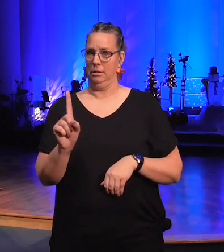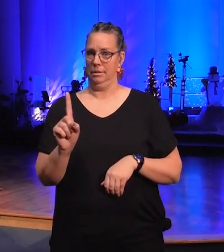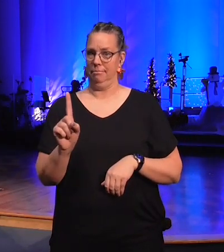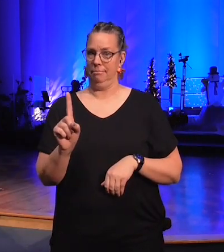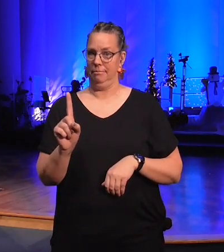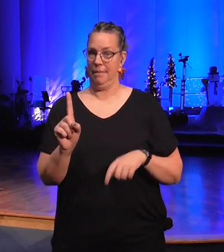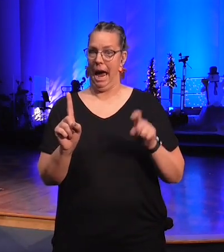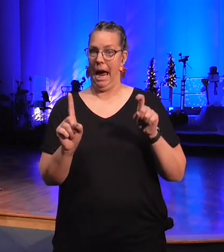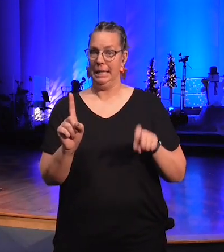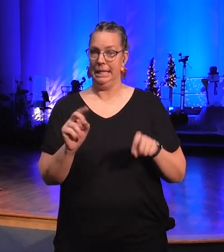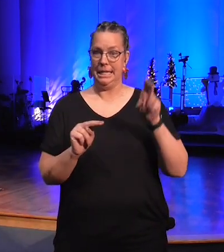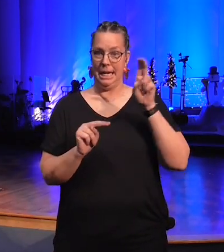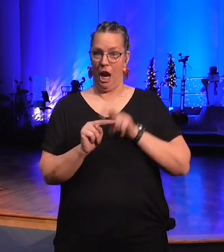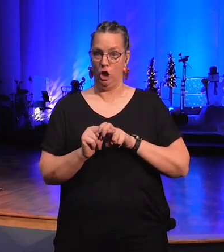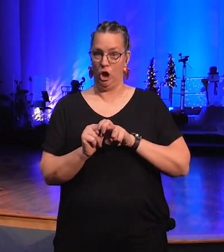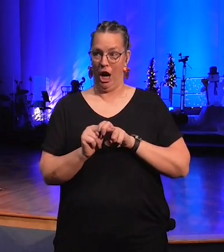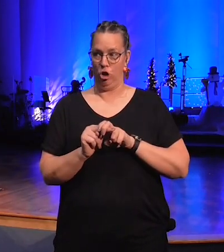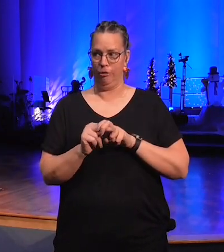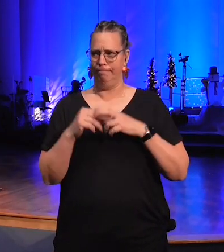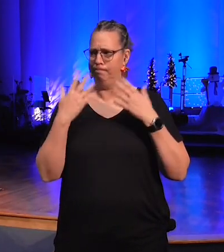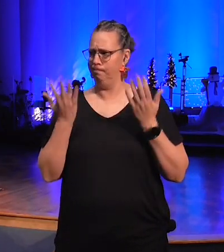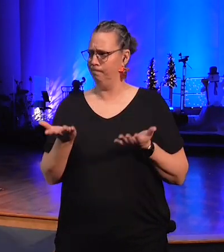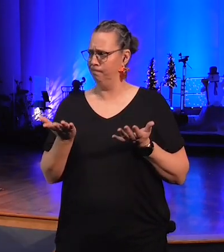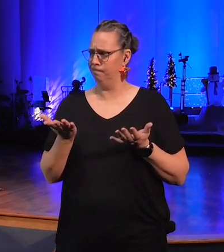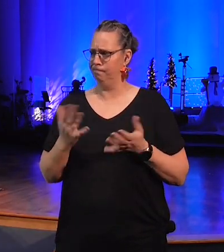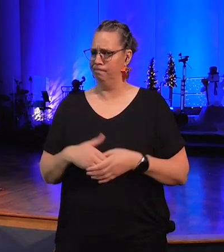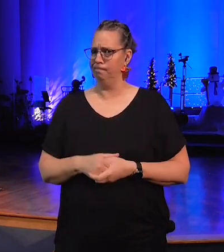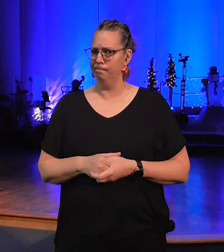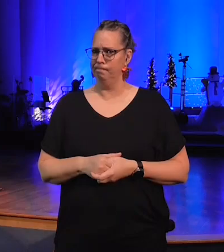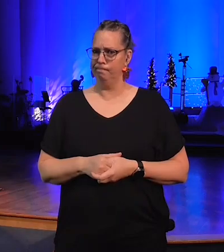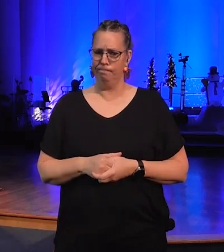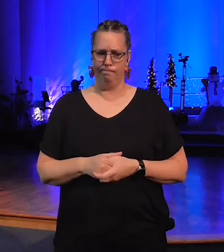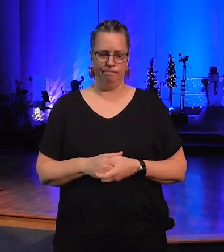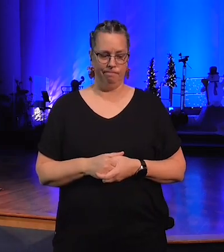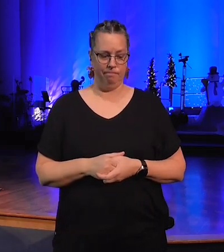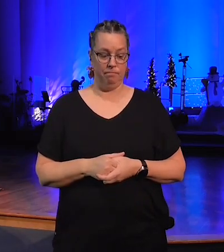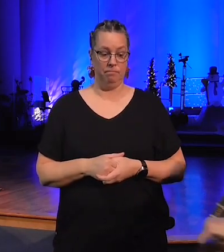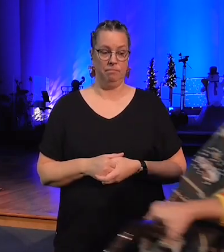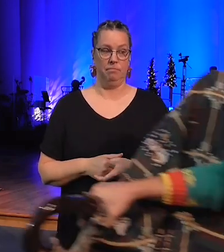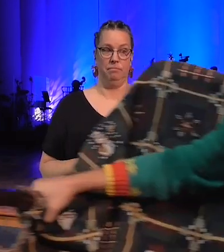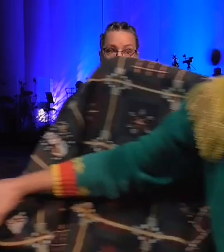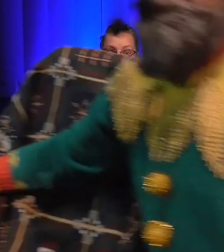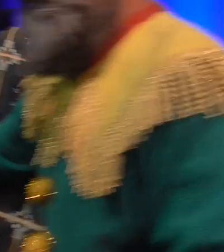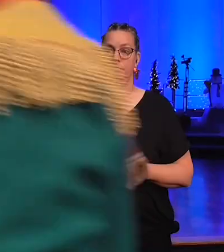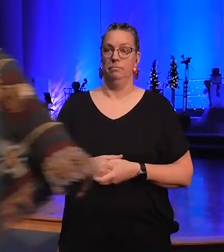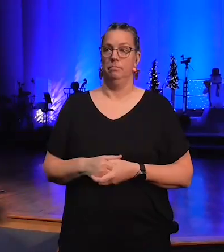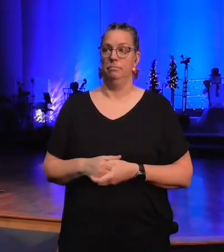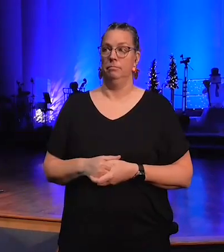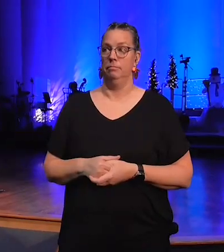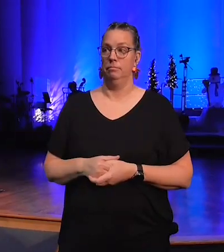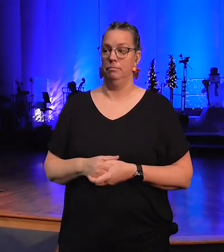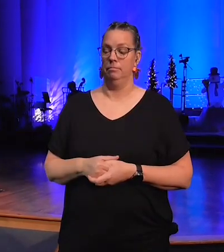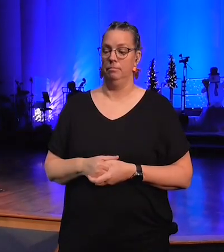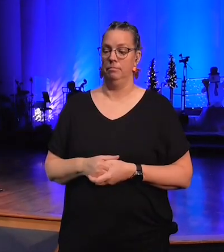story with you tonight uh but the first thing I need is a chair hey